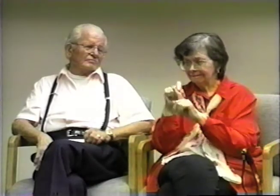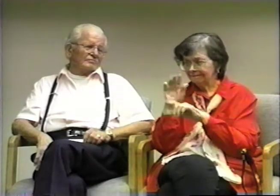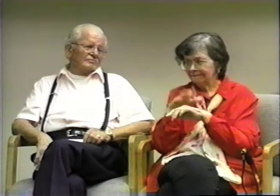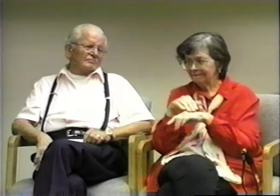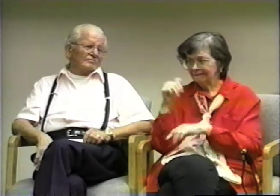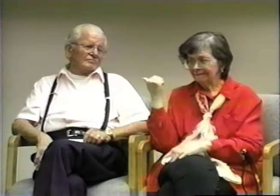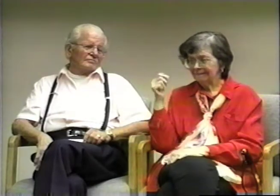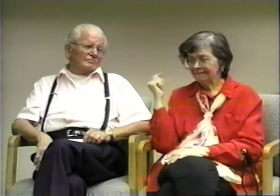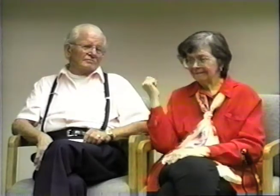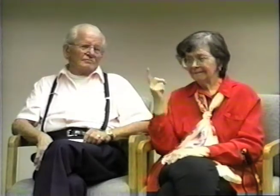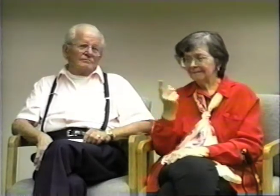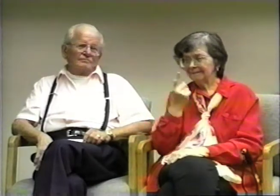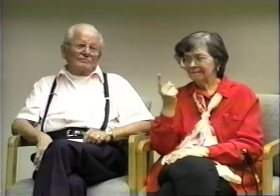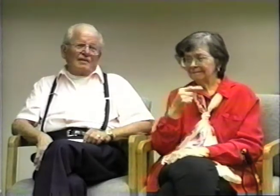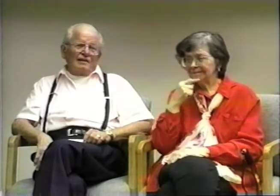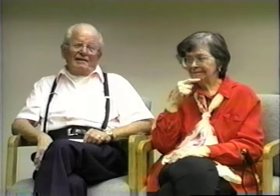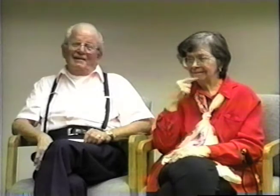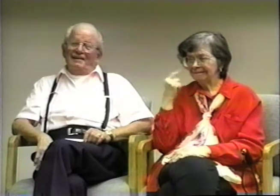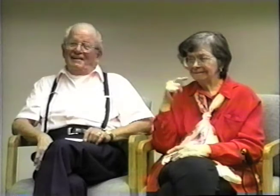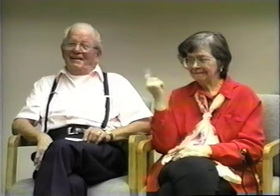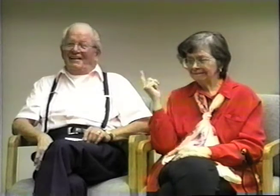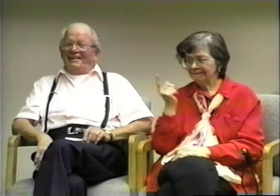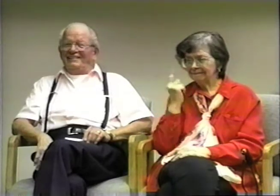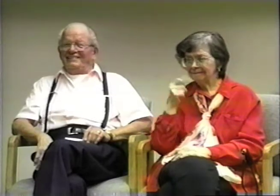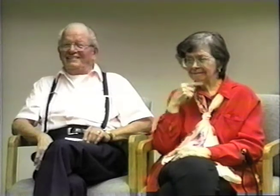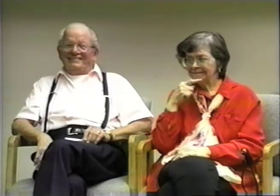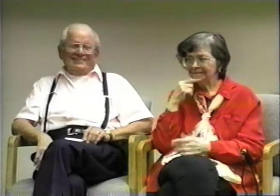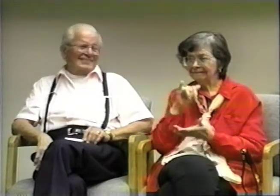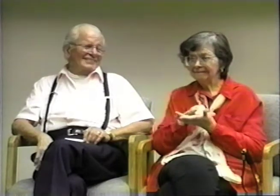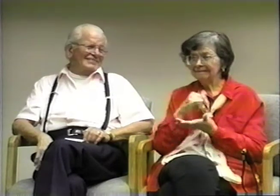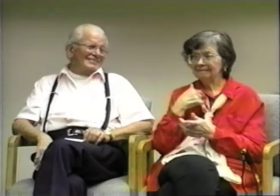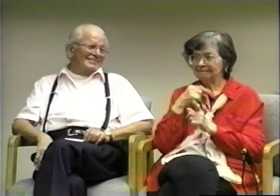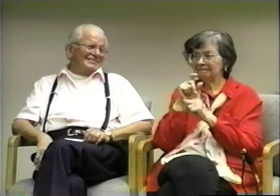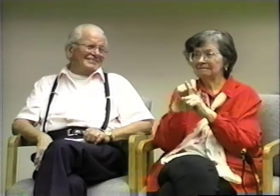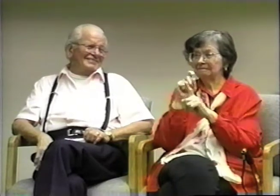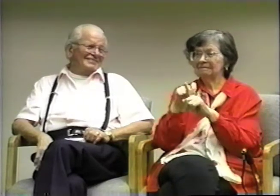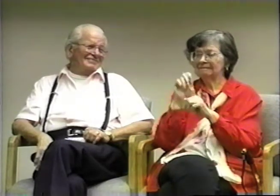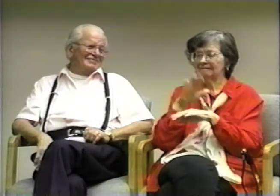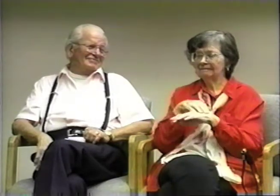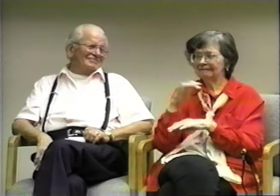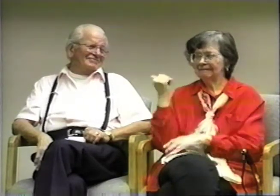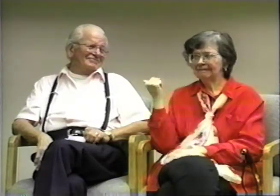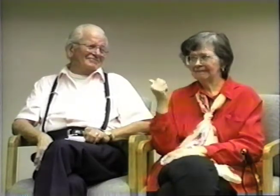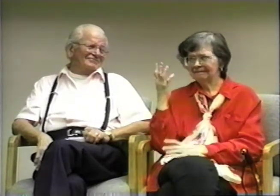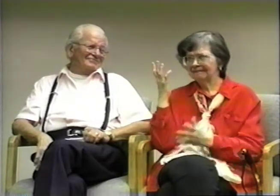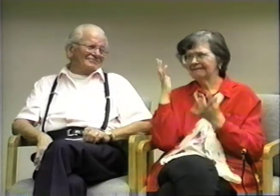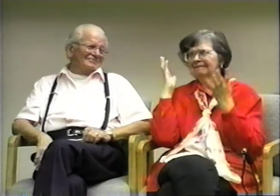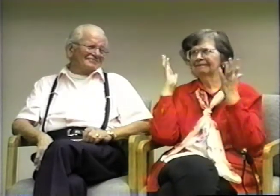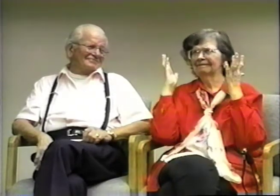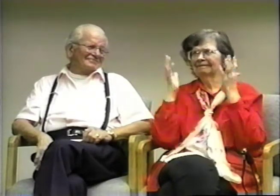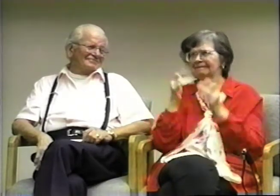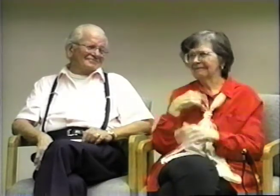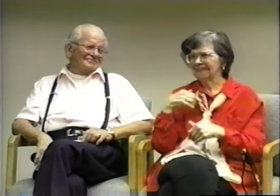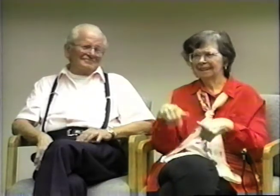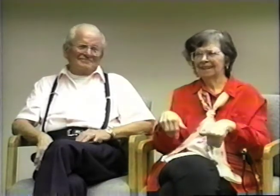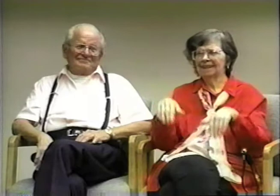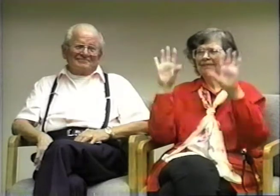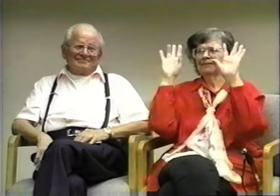My hobby used to be picking on Lloyd. He's always complaining about how much I pick on him,